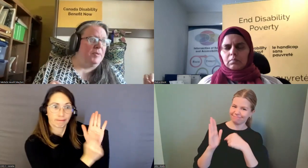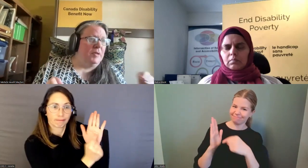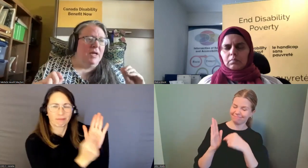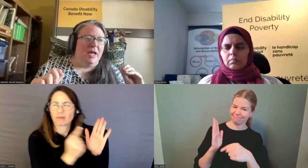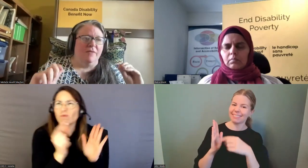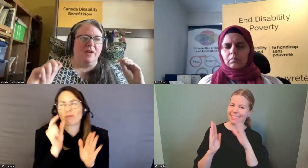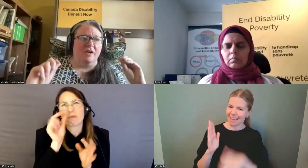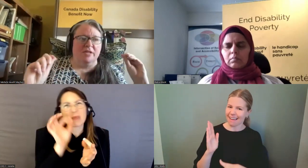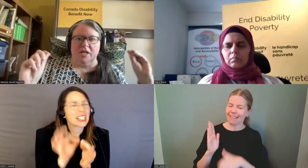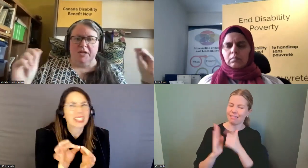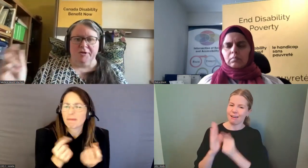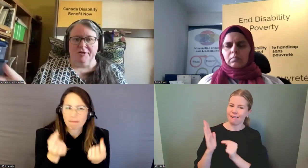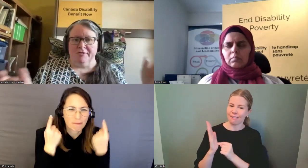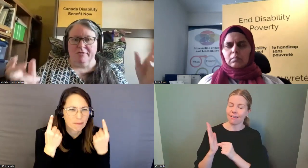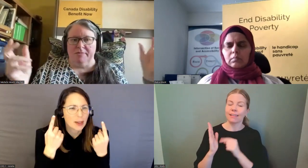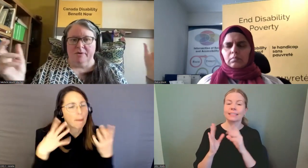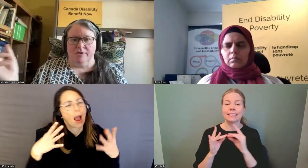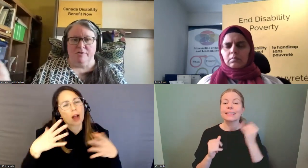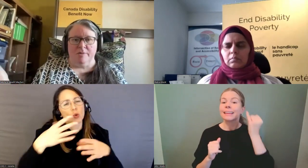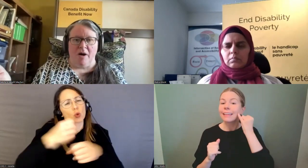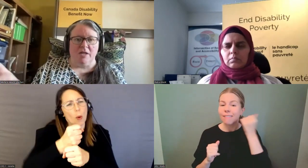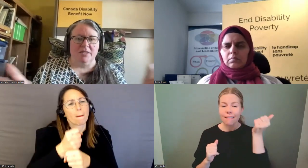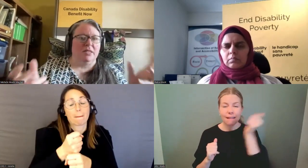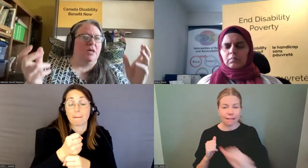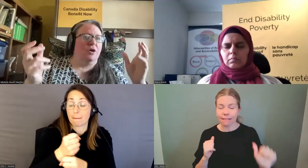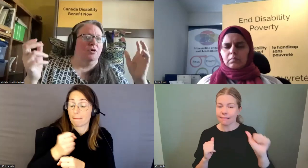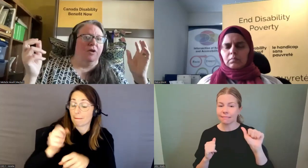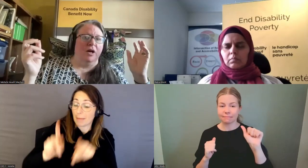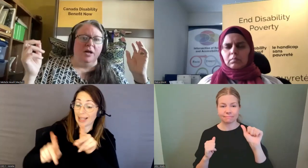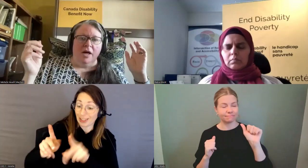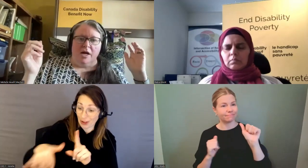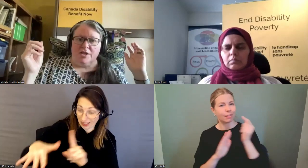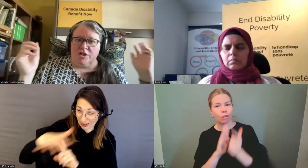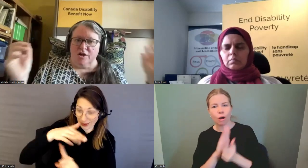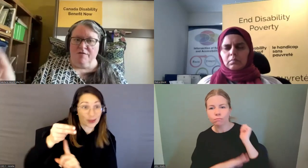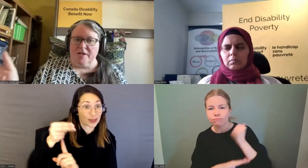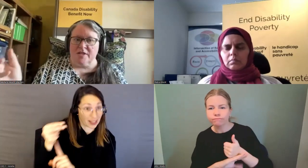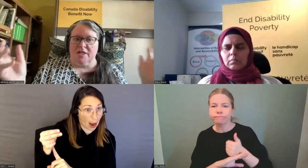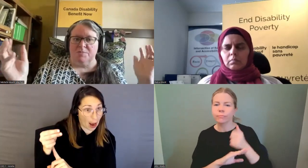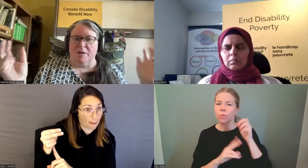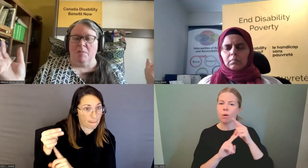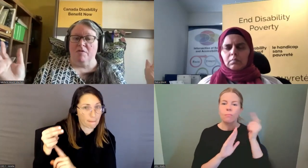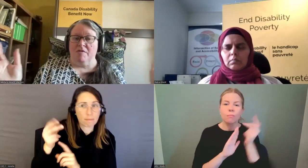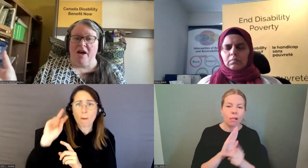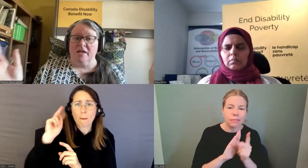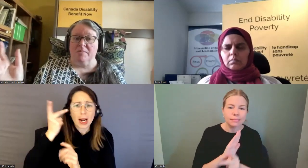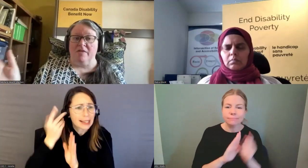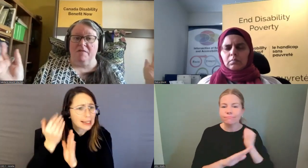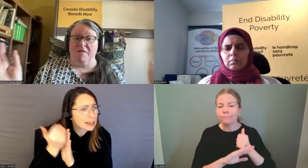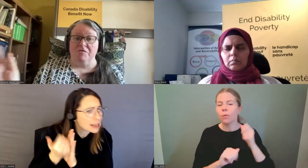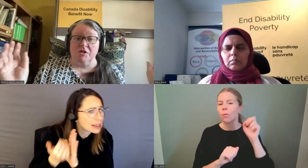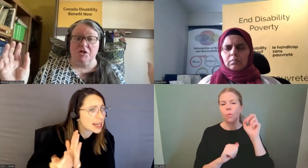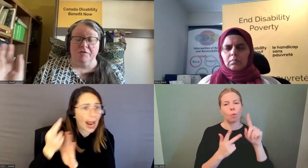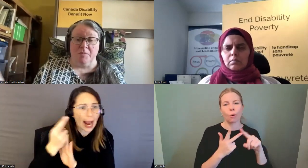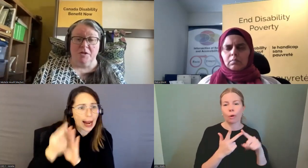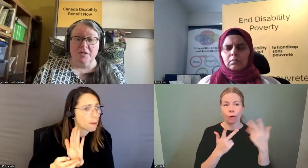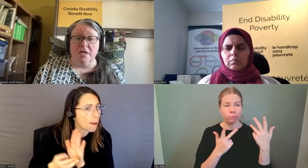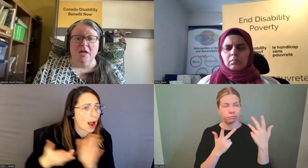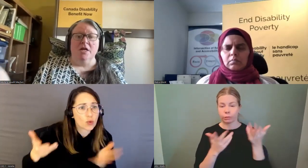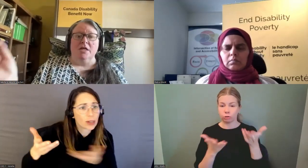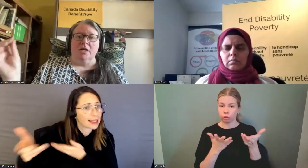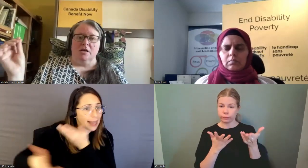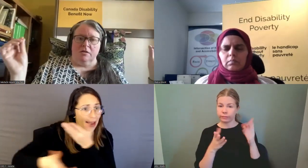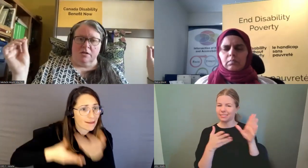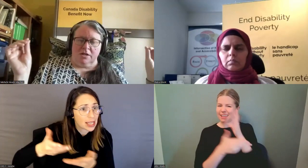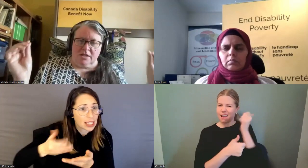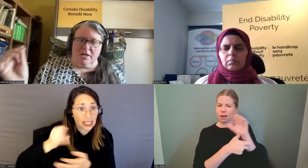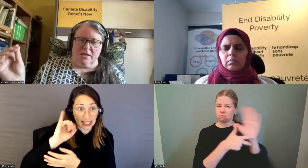IF THERE IS A LAW OR A POLICY OR A SERVICE THAT IS BEING PROVIDED BY THE FEDERAL GOVERNMENT,